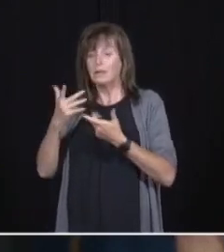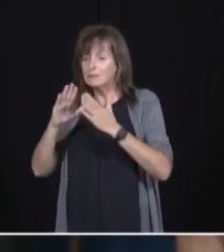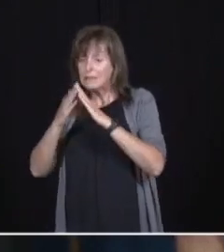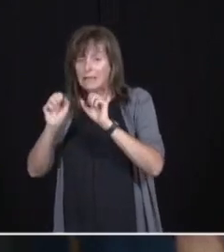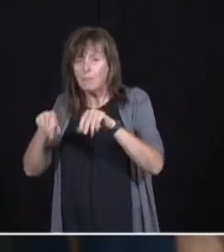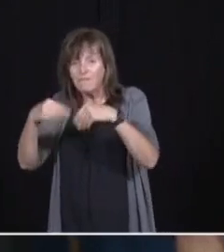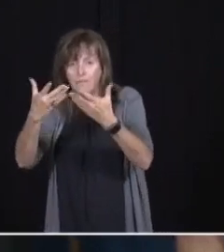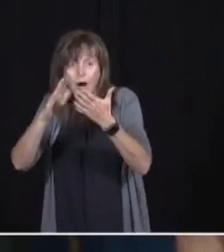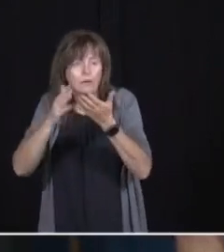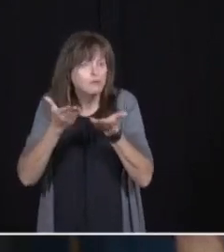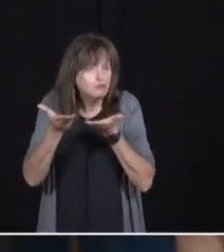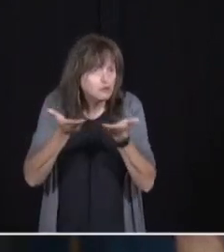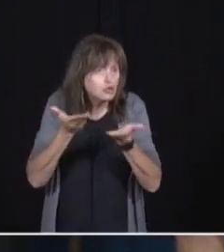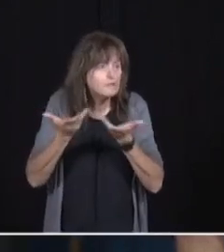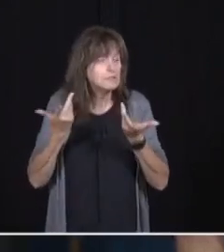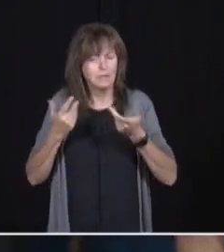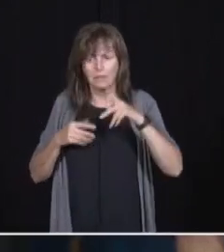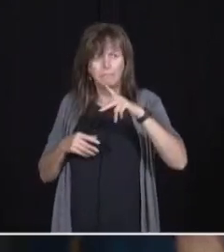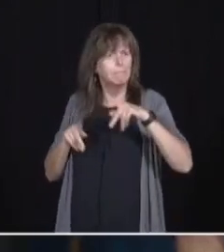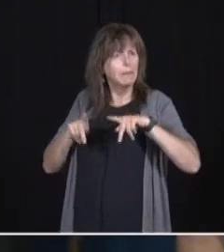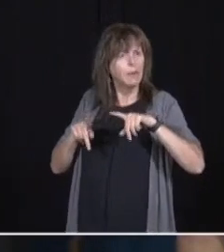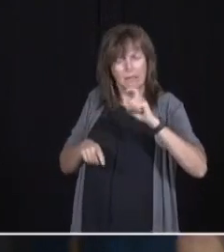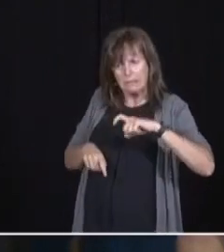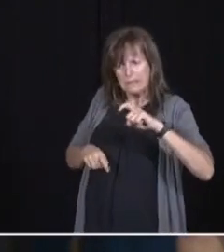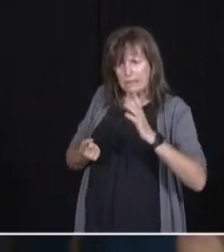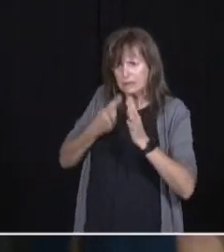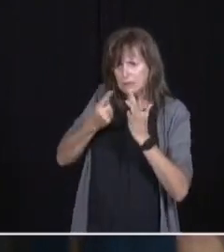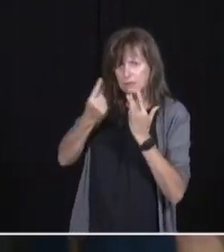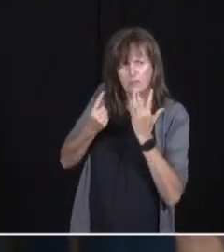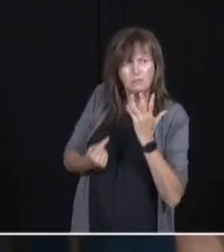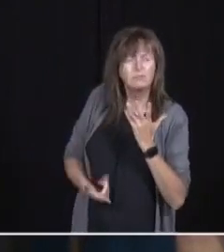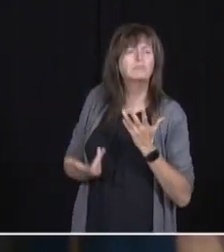can keep delivering critical services that people rely on every day.